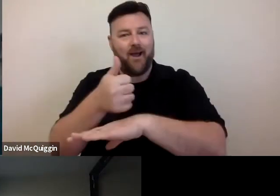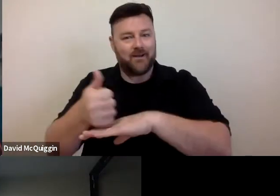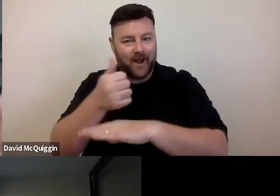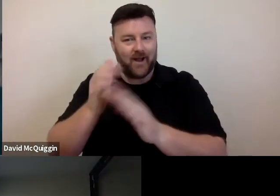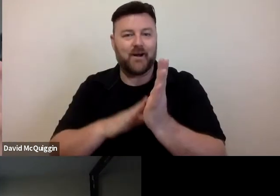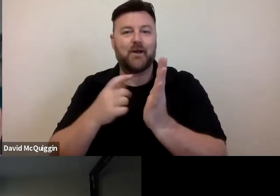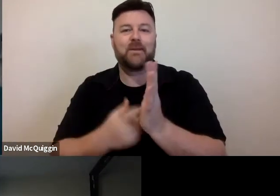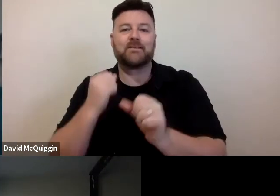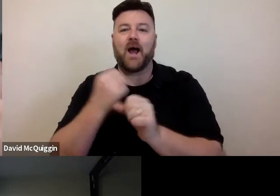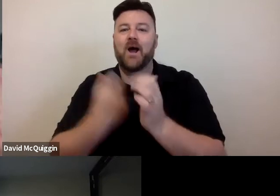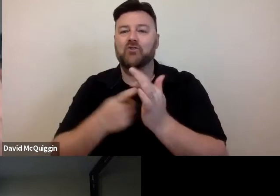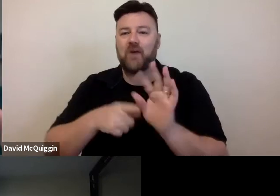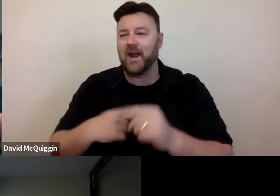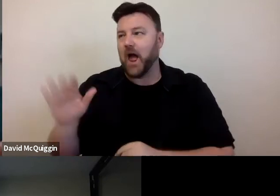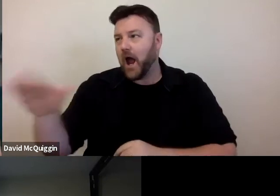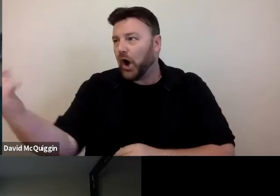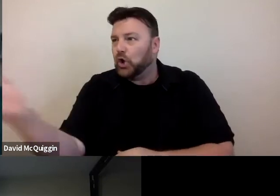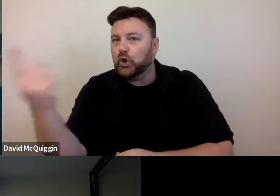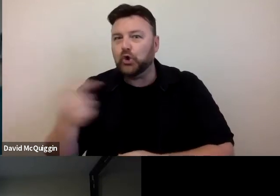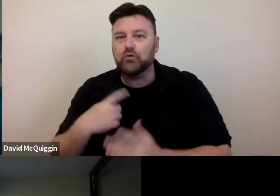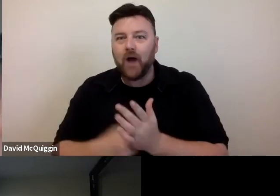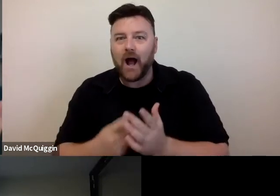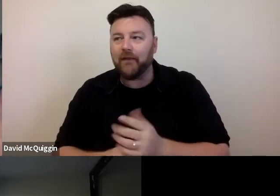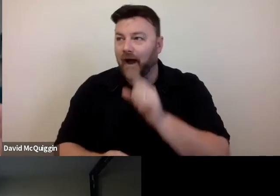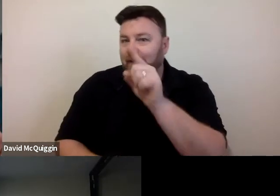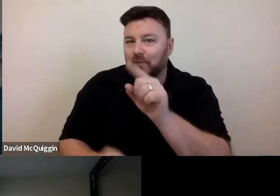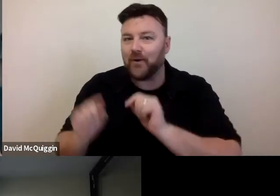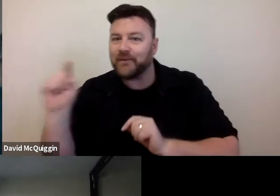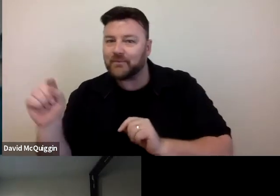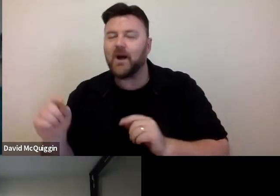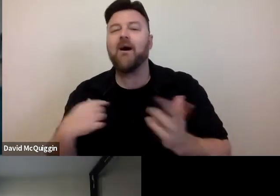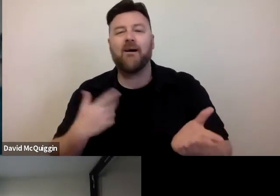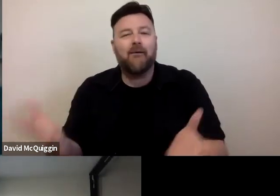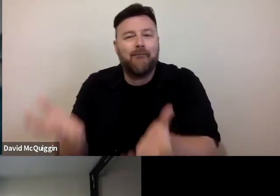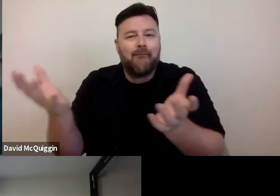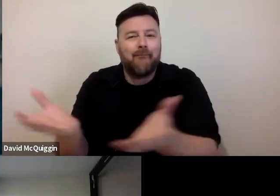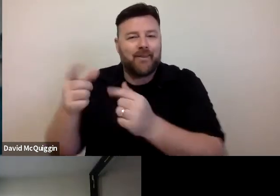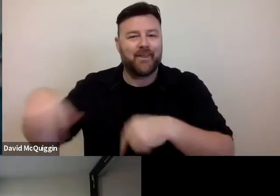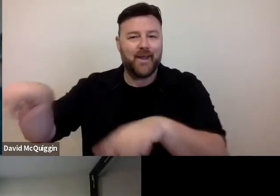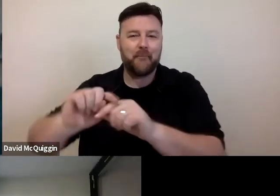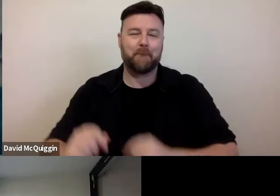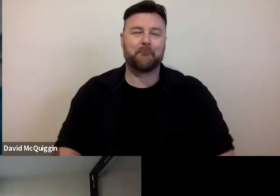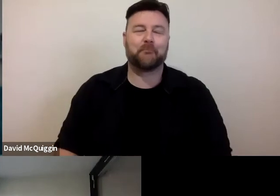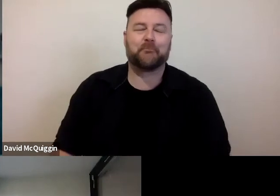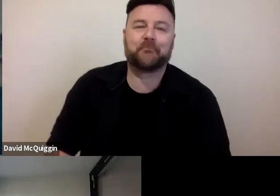would you prefer, this actor or this actor", and getting them really